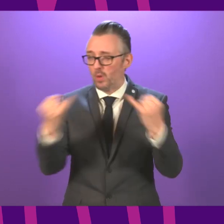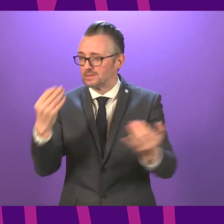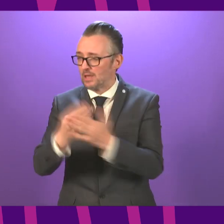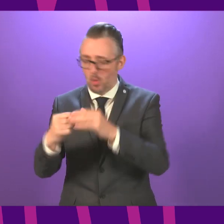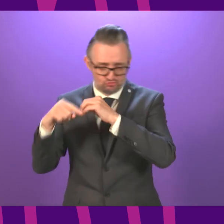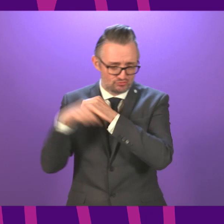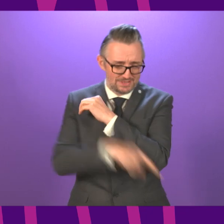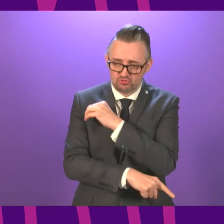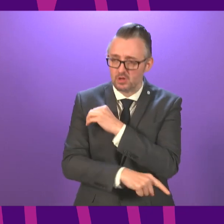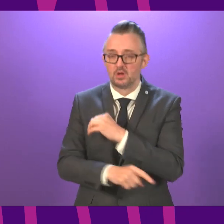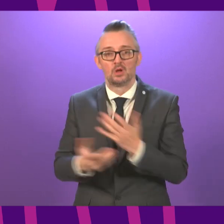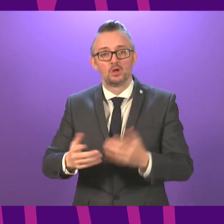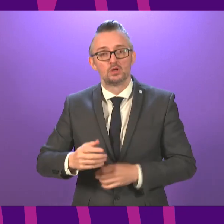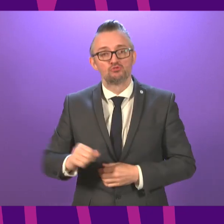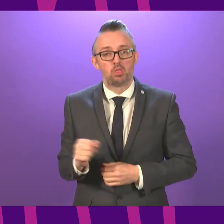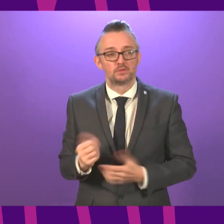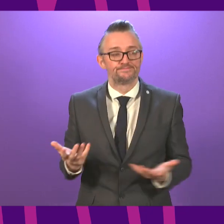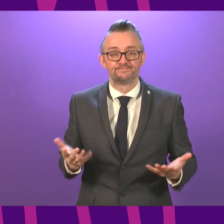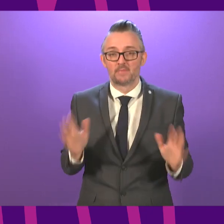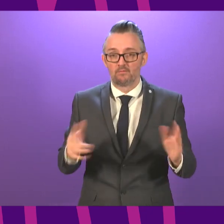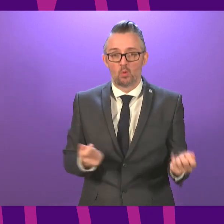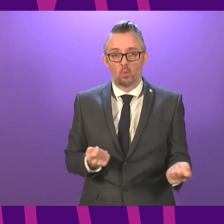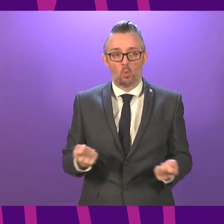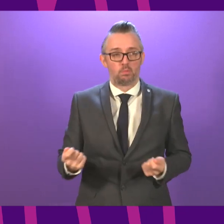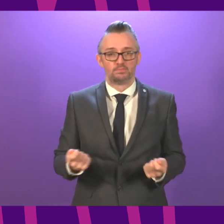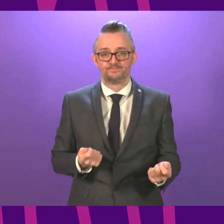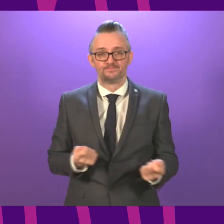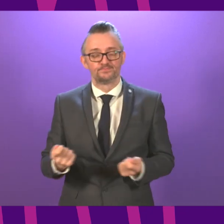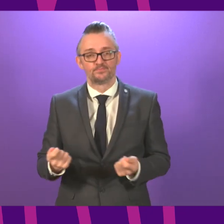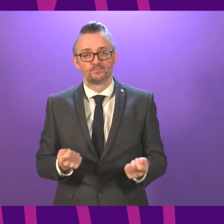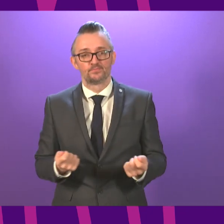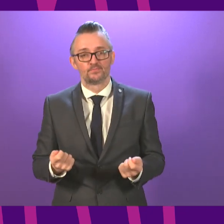with the end of the transition period. The UK Government has pressed ahead with its hardline